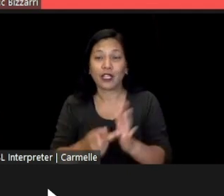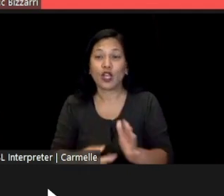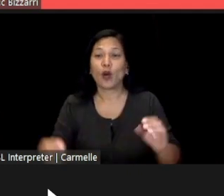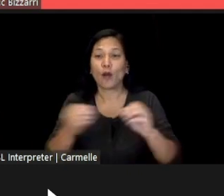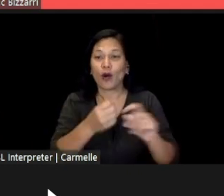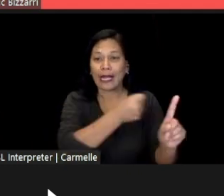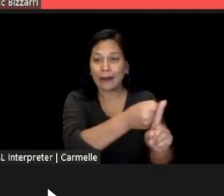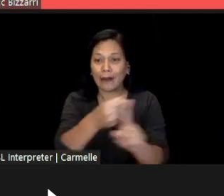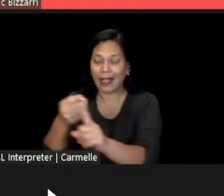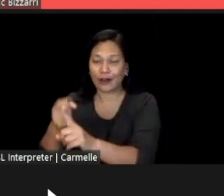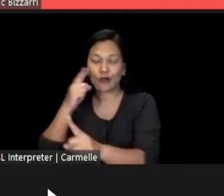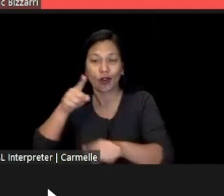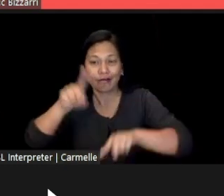And I think we're trying to look at more flexibility.